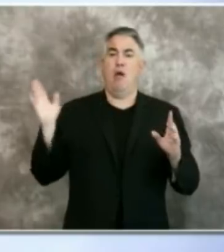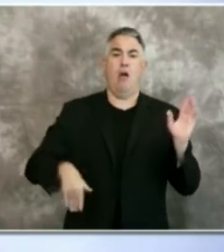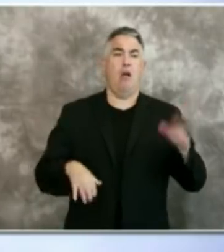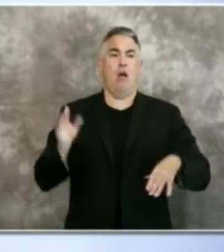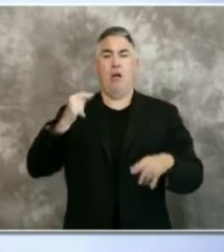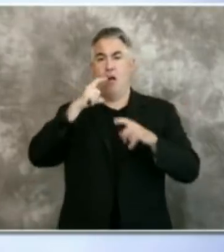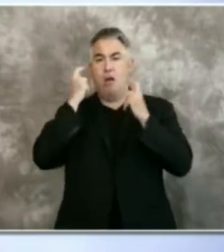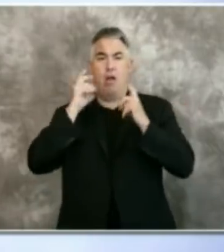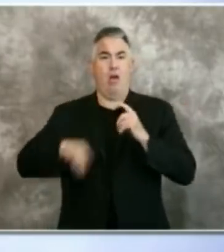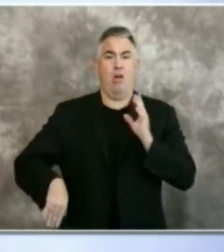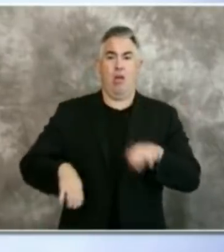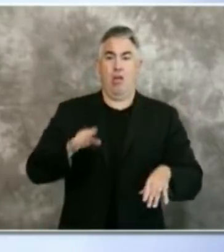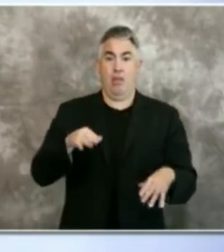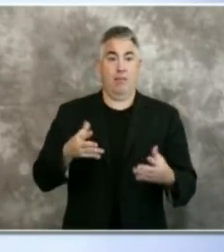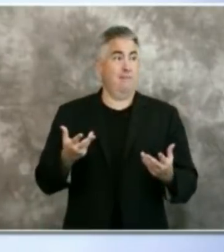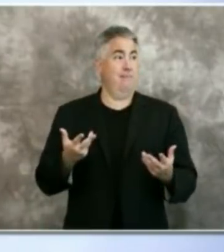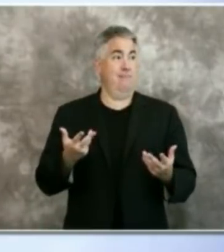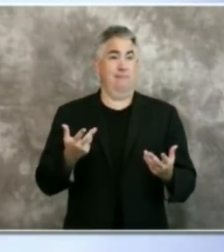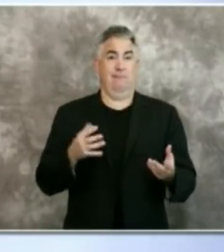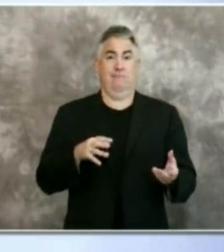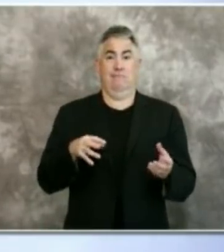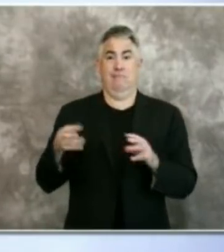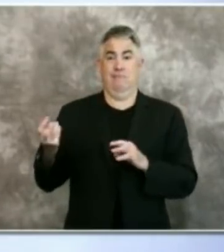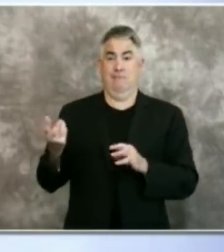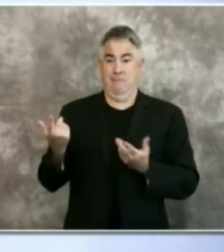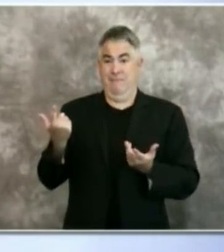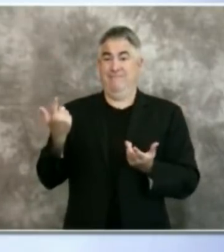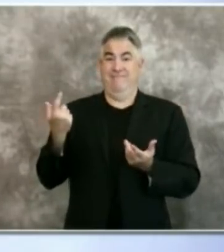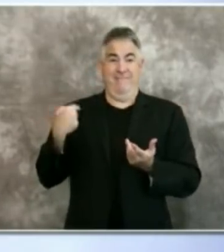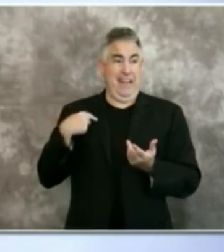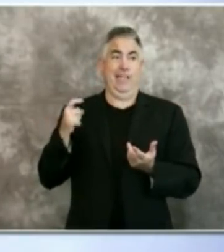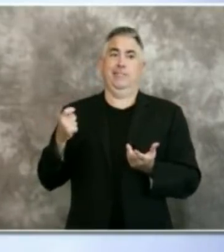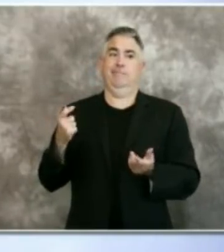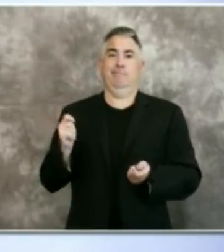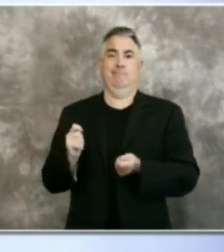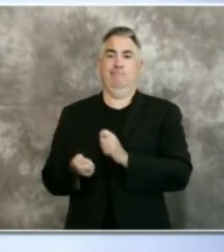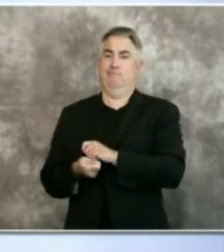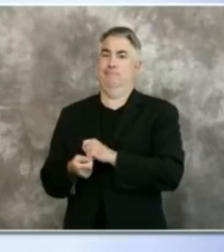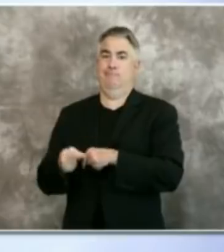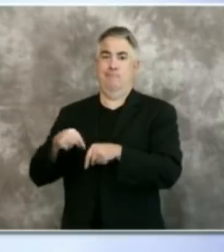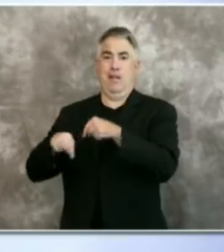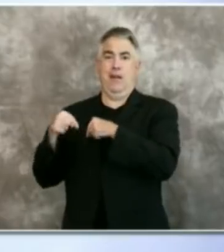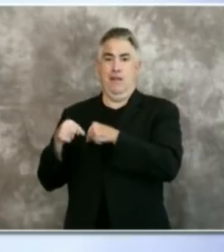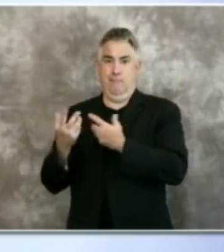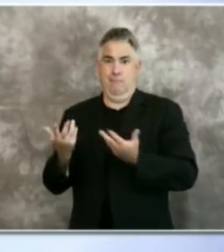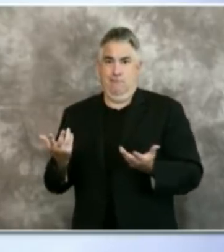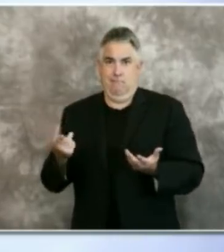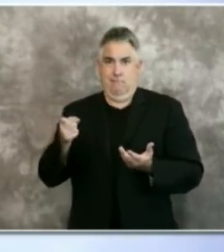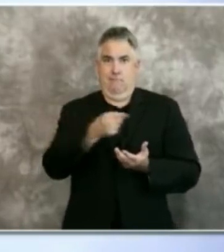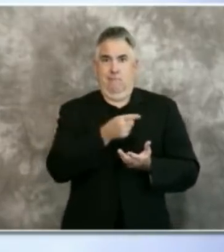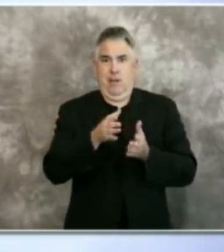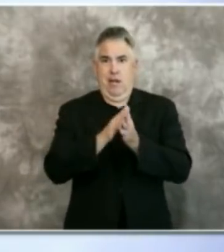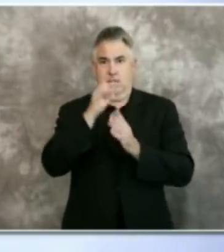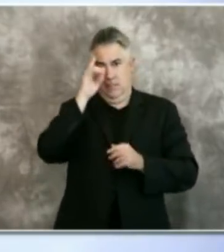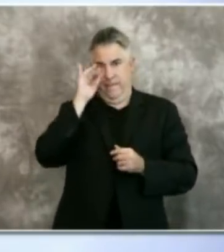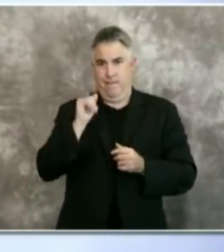SHORT TIME AGO THESE ARE NOT DECISION THAT ANYONE TAKES LIGHTLY. AND THEY'RE NOT DECISION FOR NOT TAKING UNDERSTANDING THE VERY